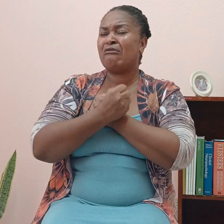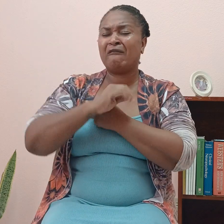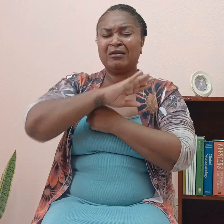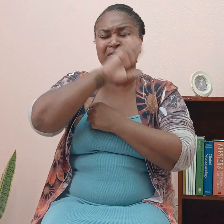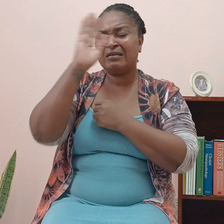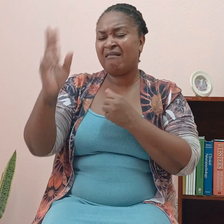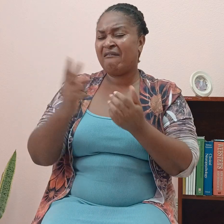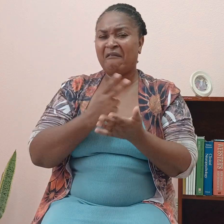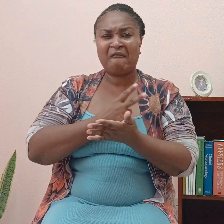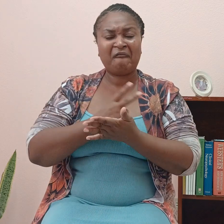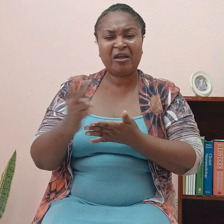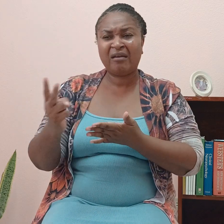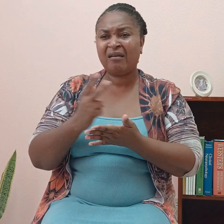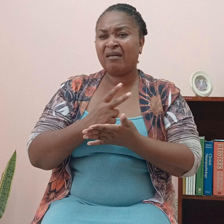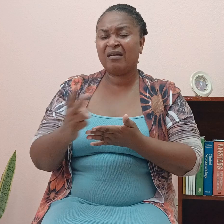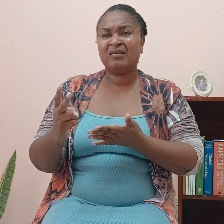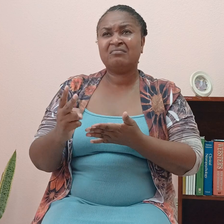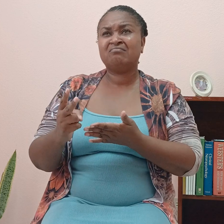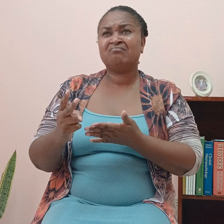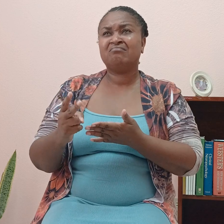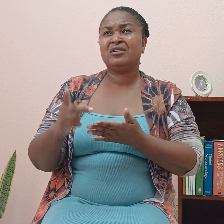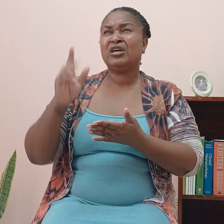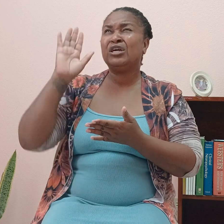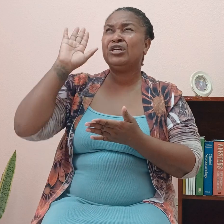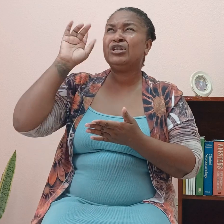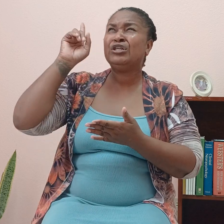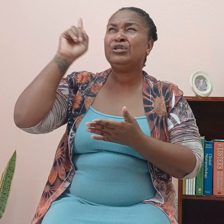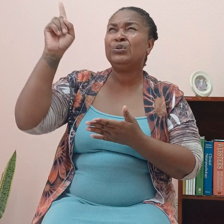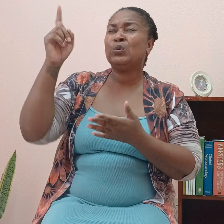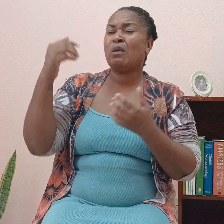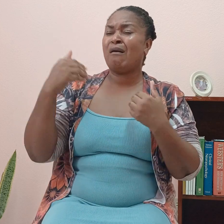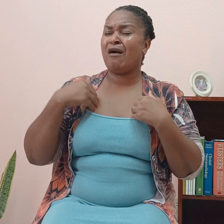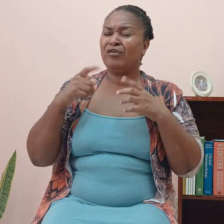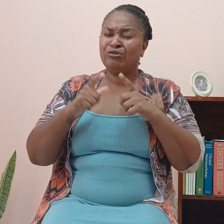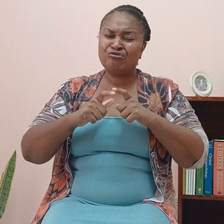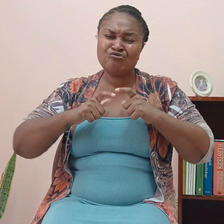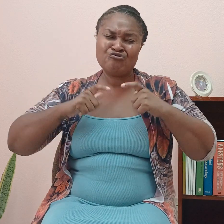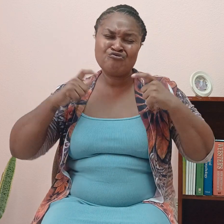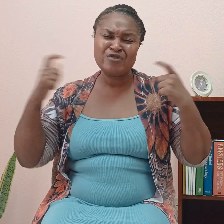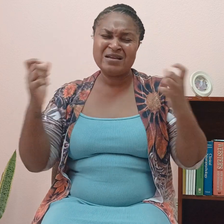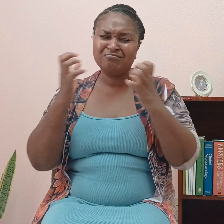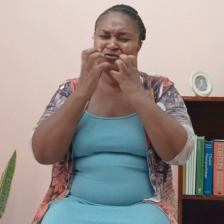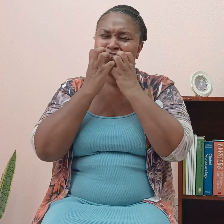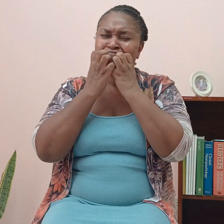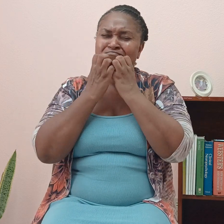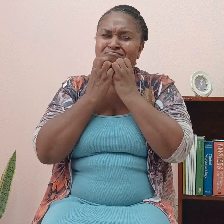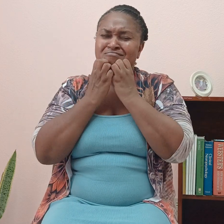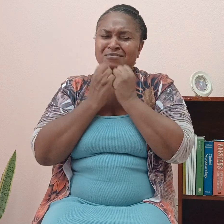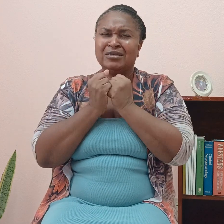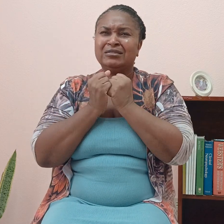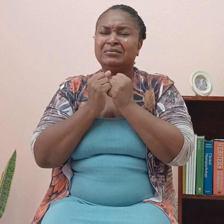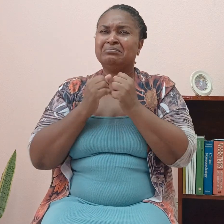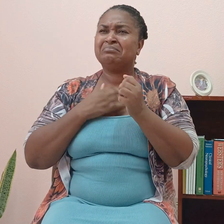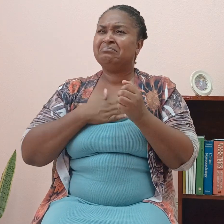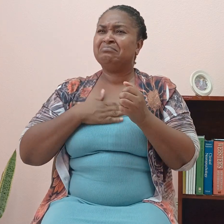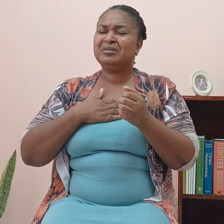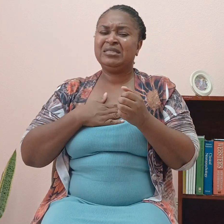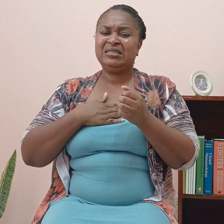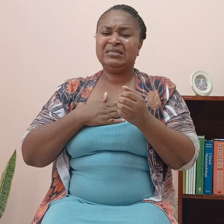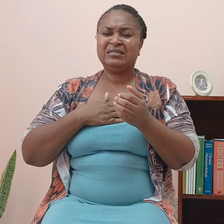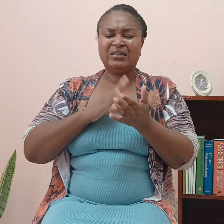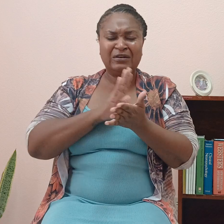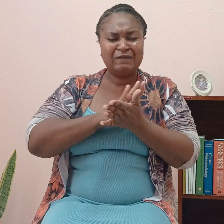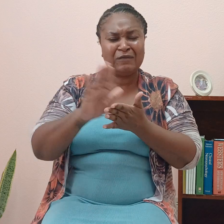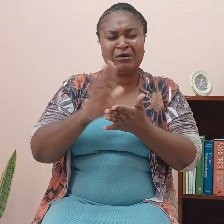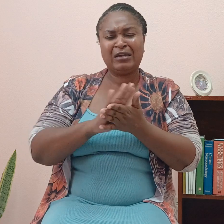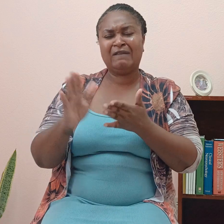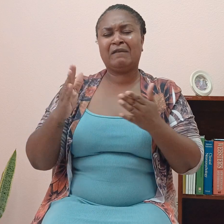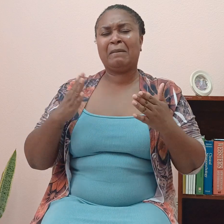according to your great compassion blot out my transgressions.